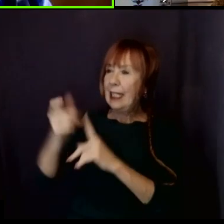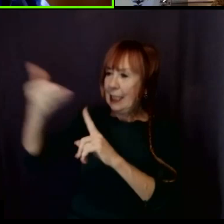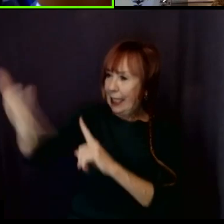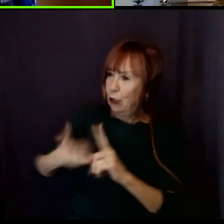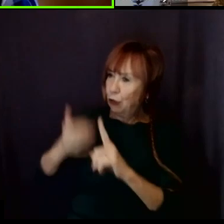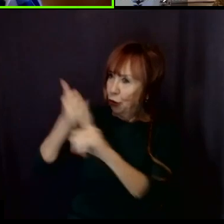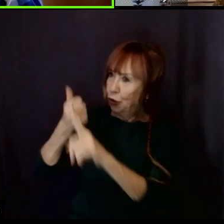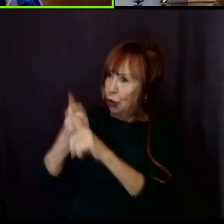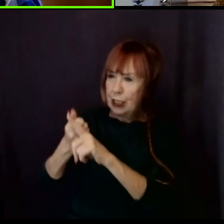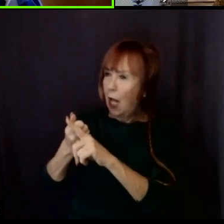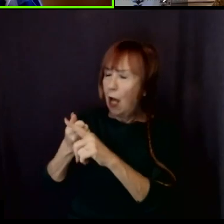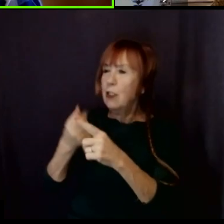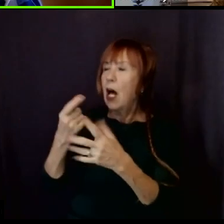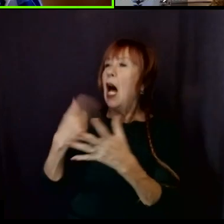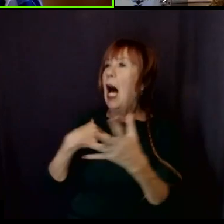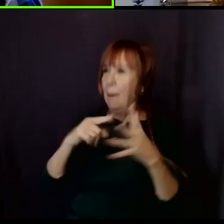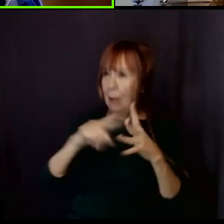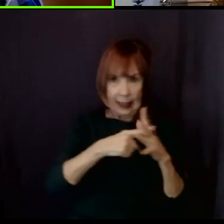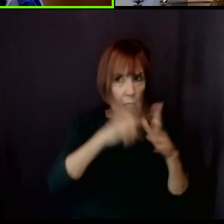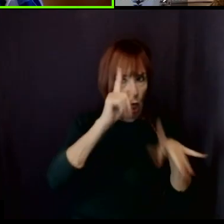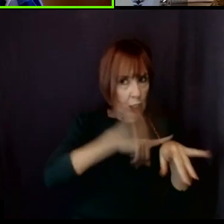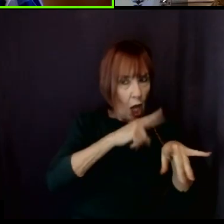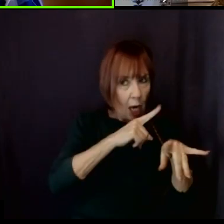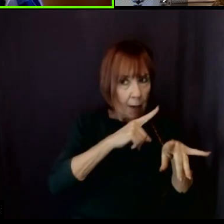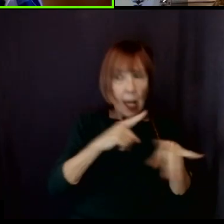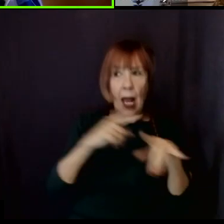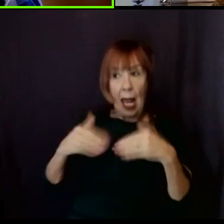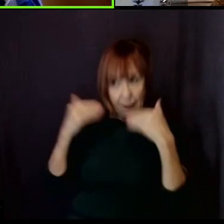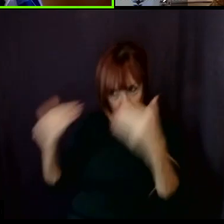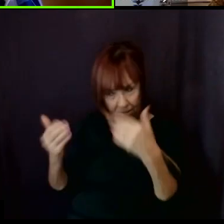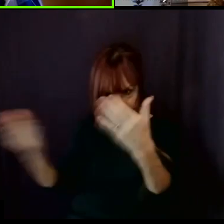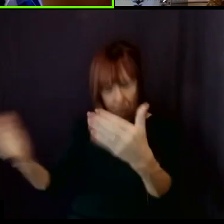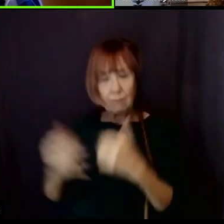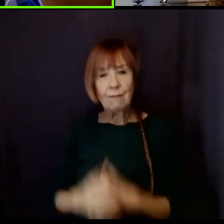I'm gonna start the timer for you and away we go.